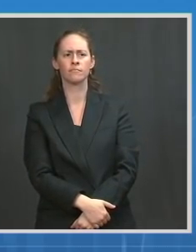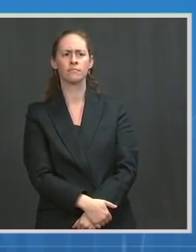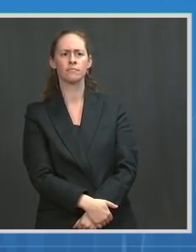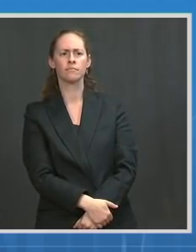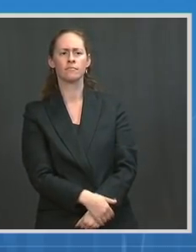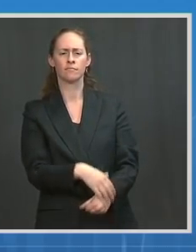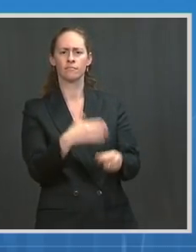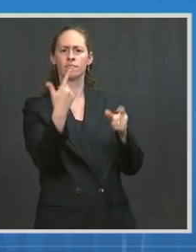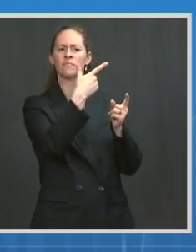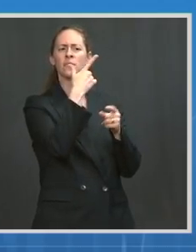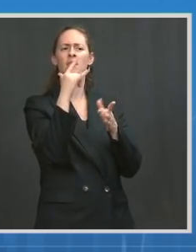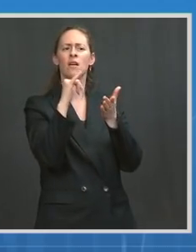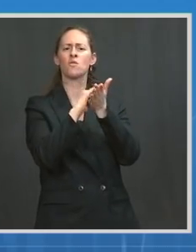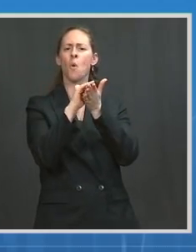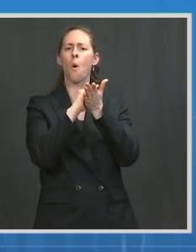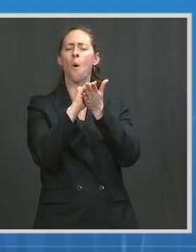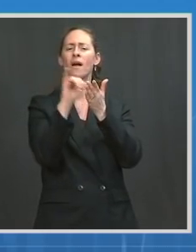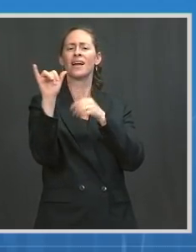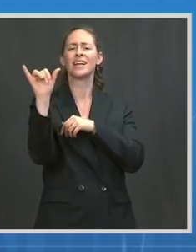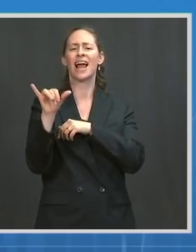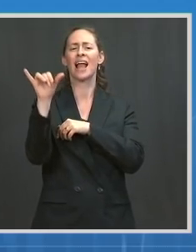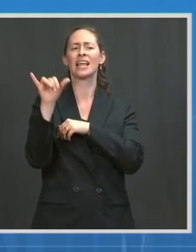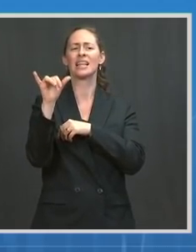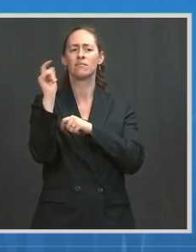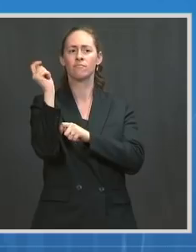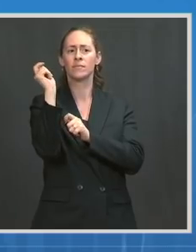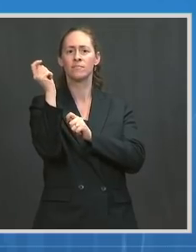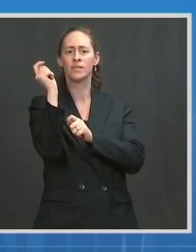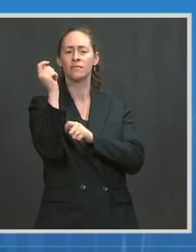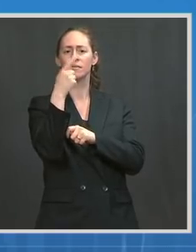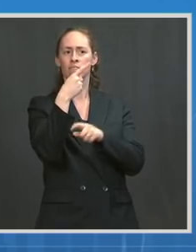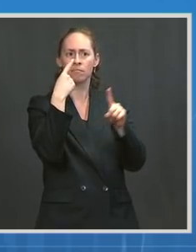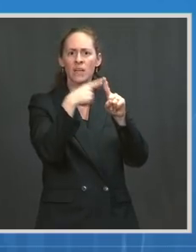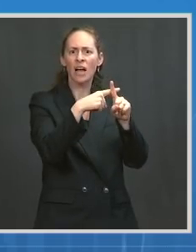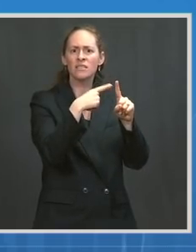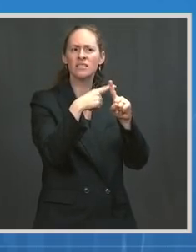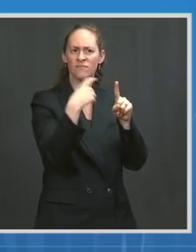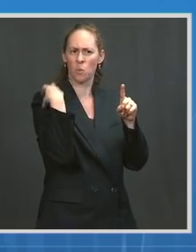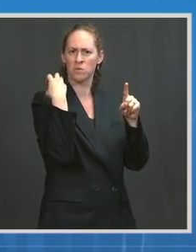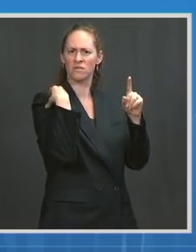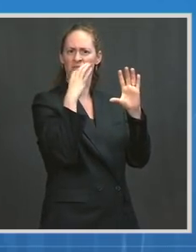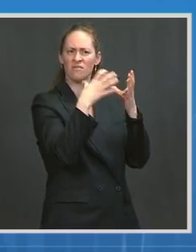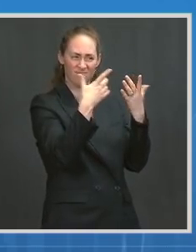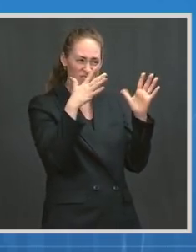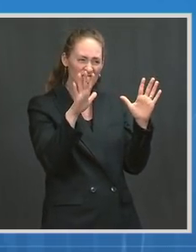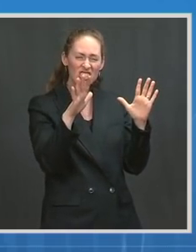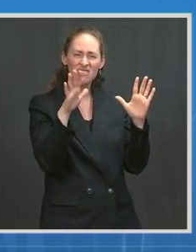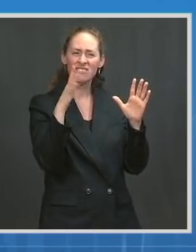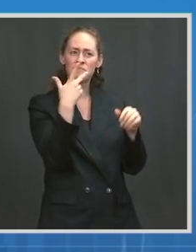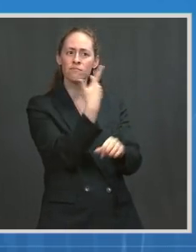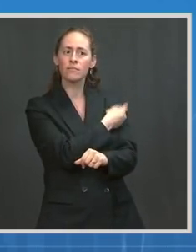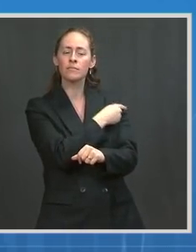despite the fact that they were vaccinated with the J&J vaccine. Should people be concerned about that headline?